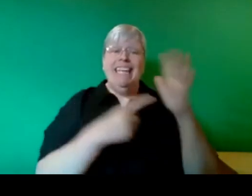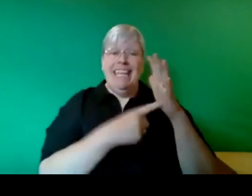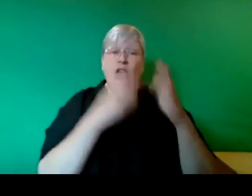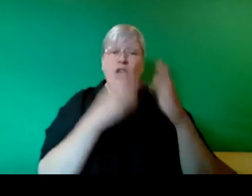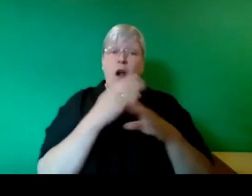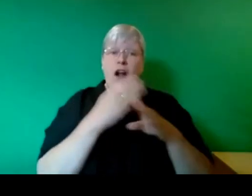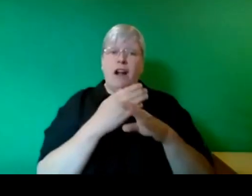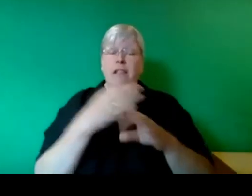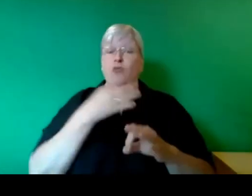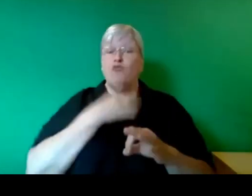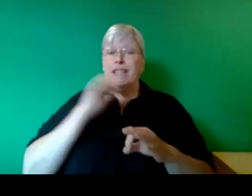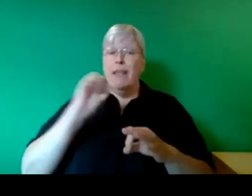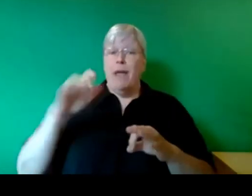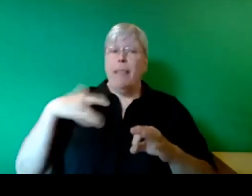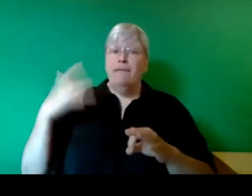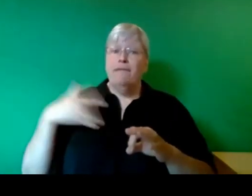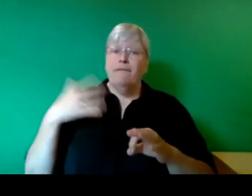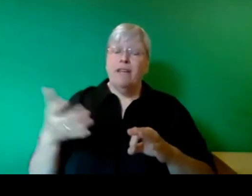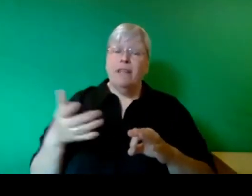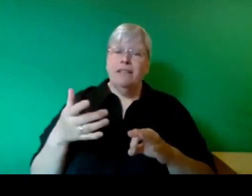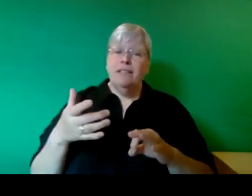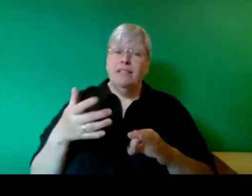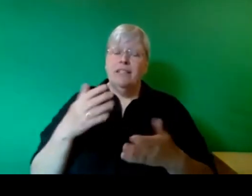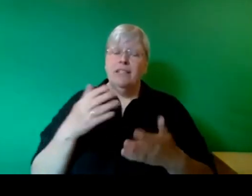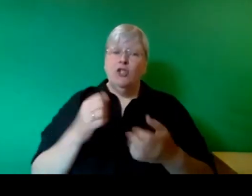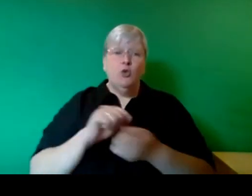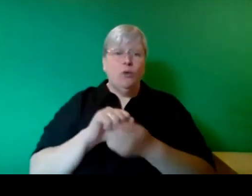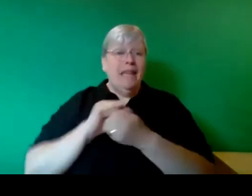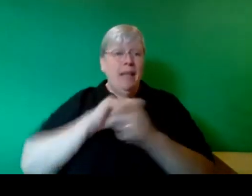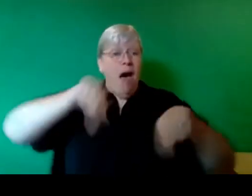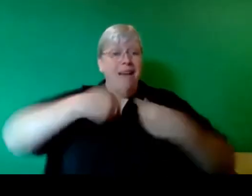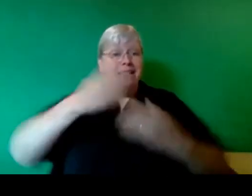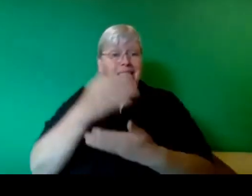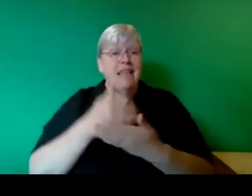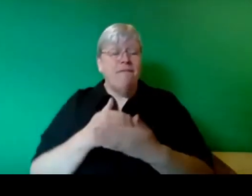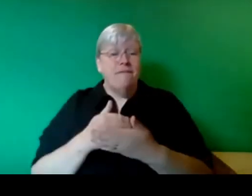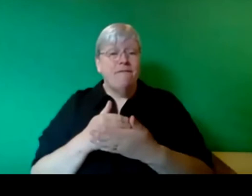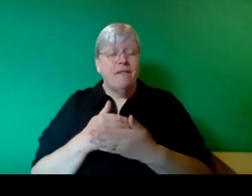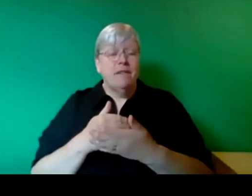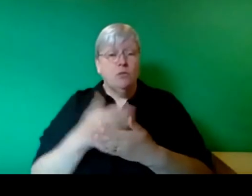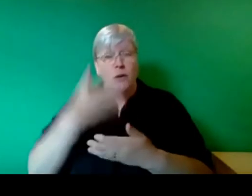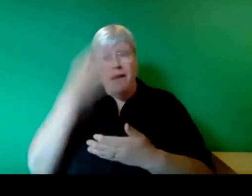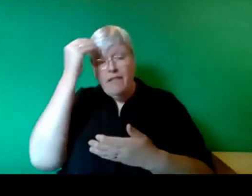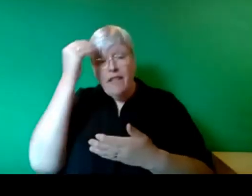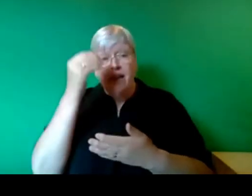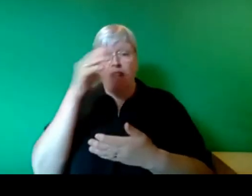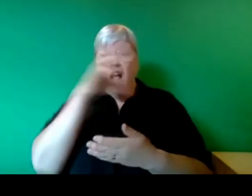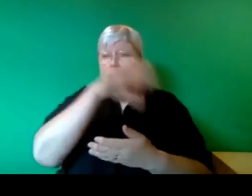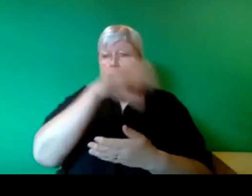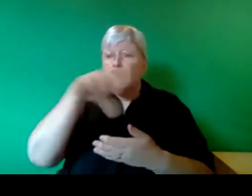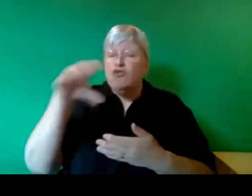safe. We've learned that those countries who were prepared to act decisively and prioritize people's